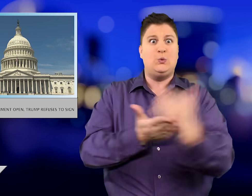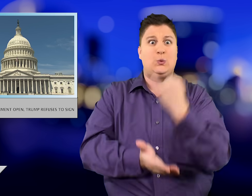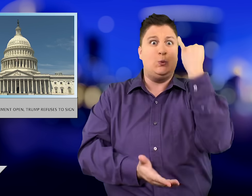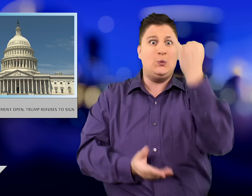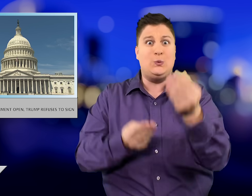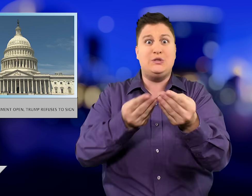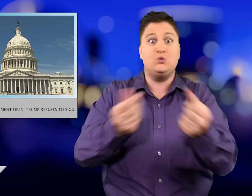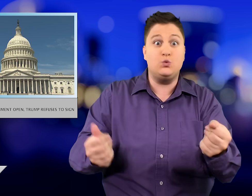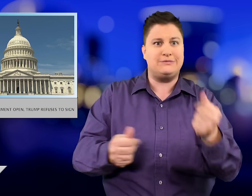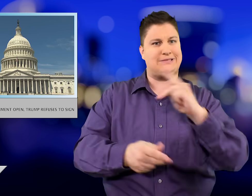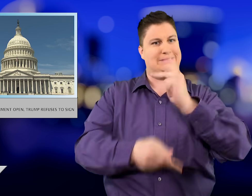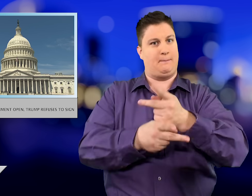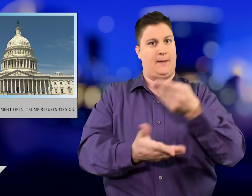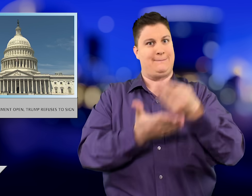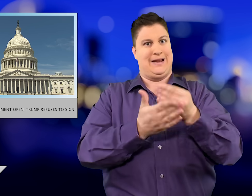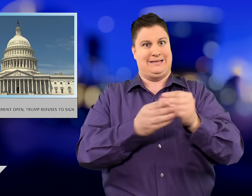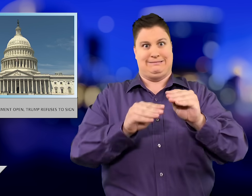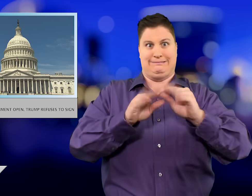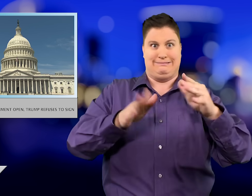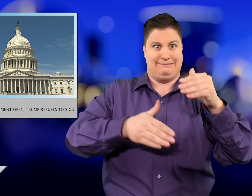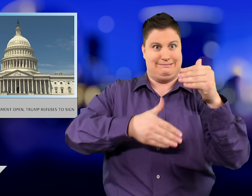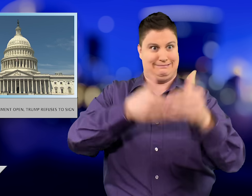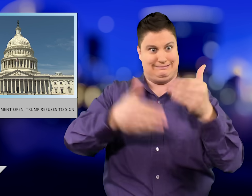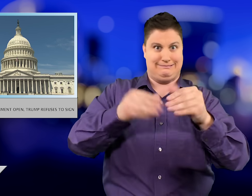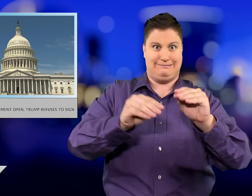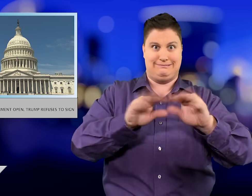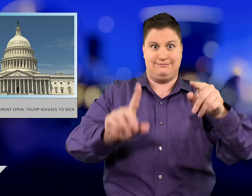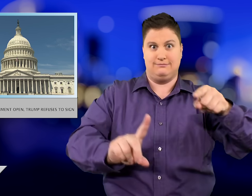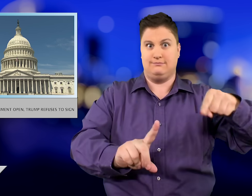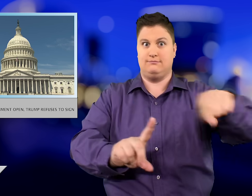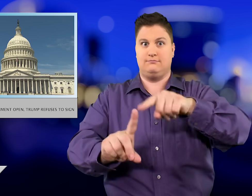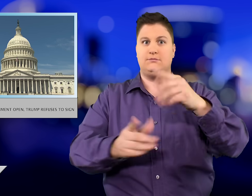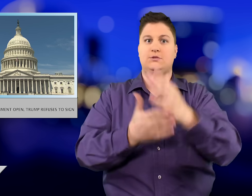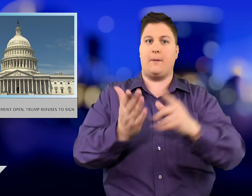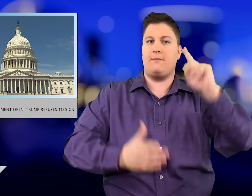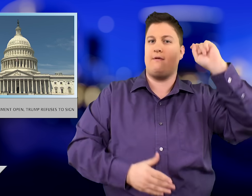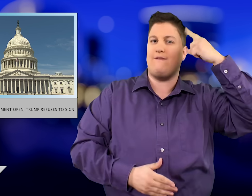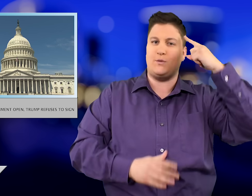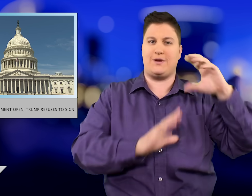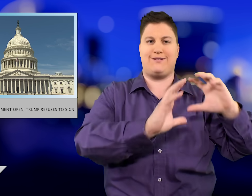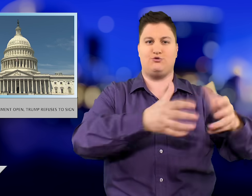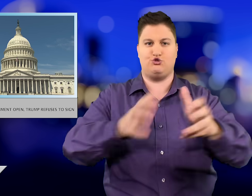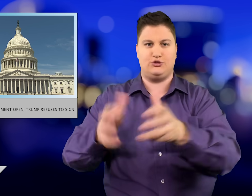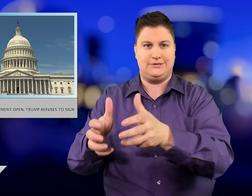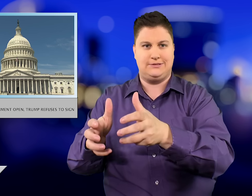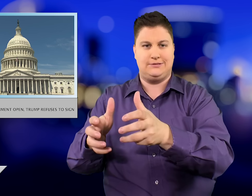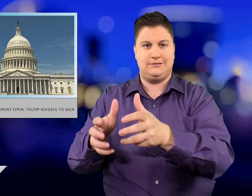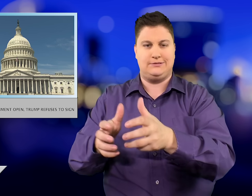flowing to some government agencies after Friday's shut down deadline passes.